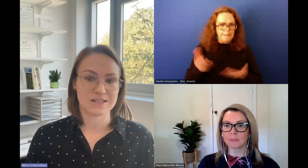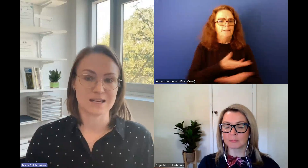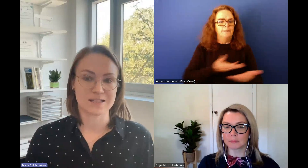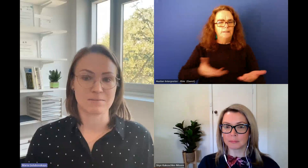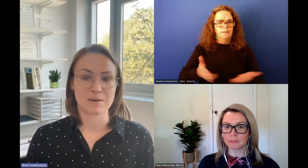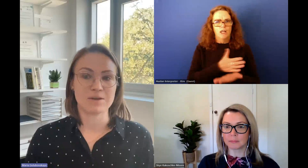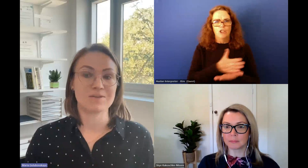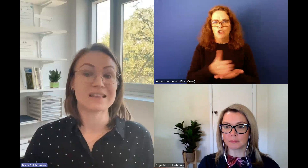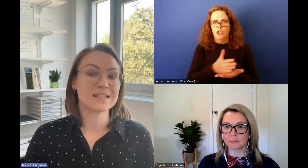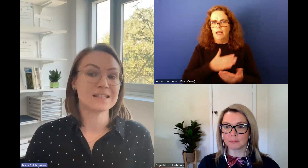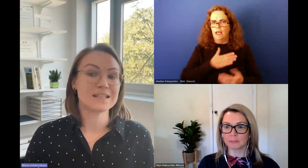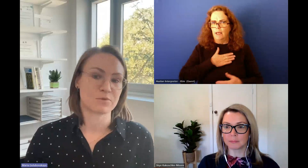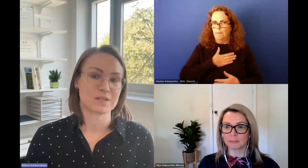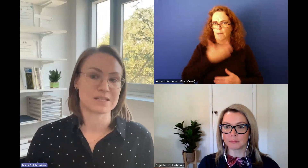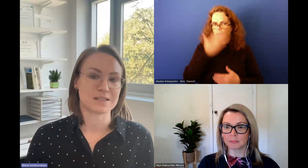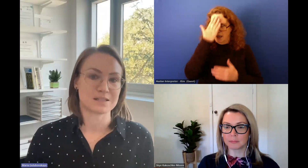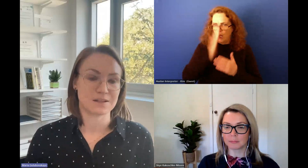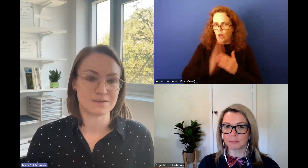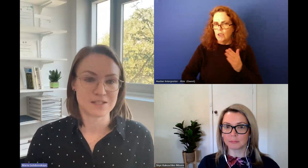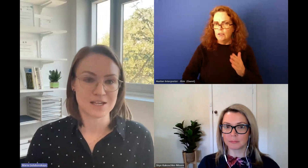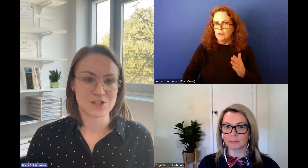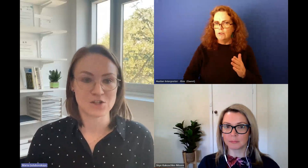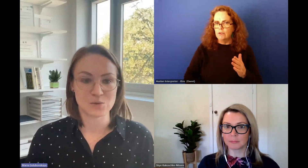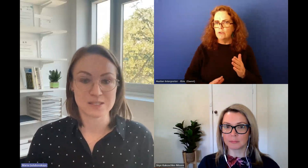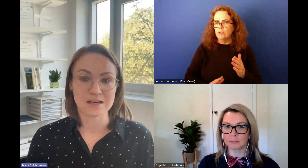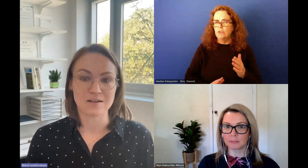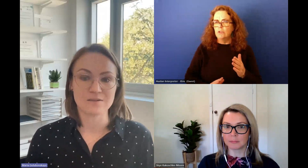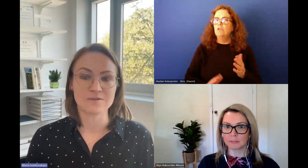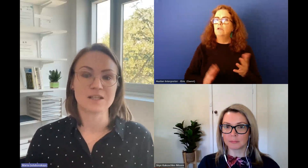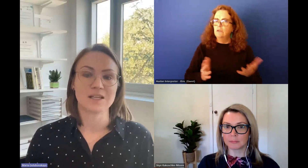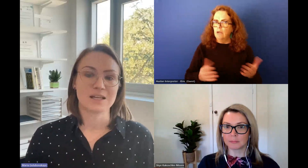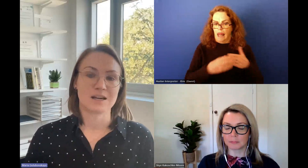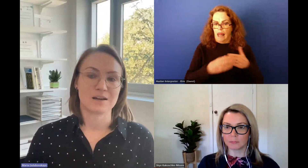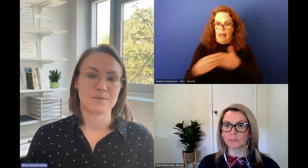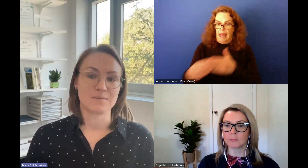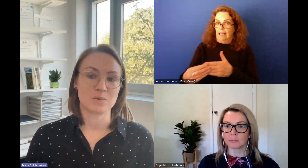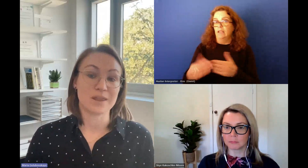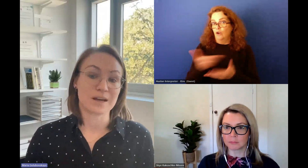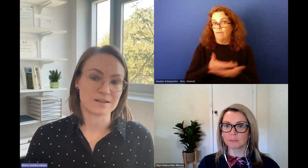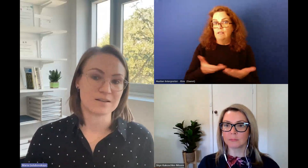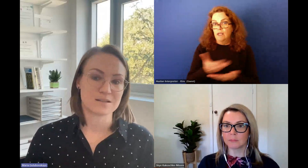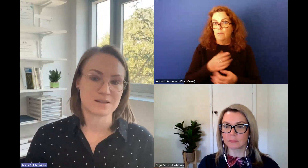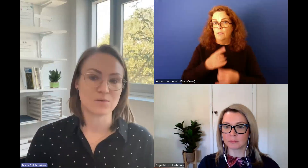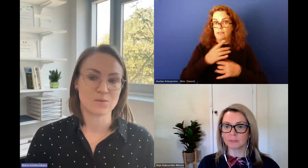insights and maybe even lead some of these conversations yourself with others in the